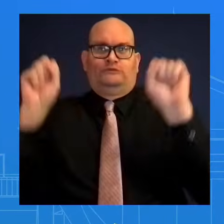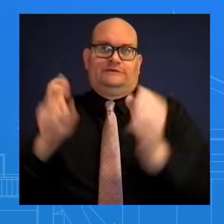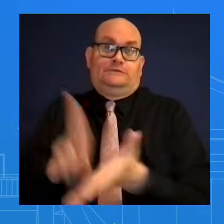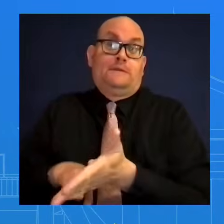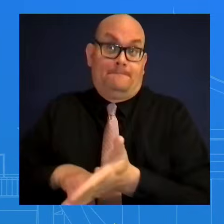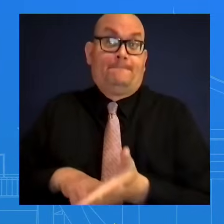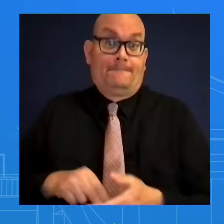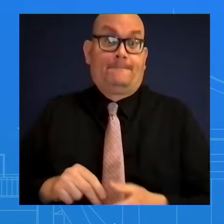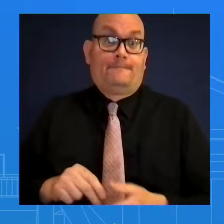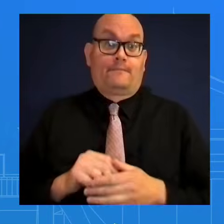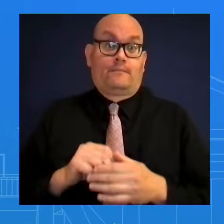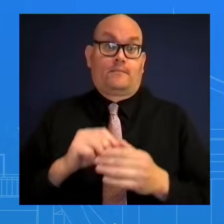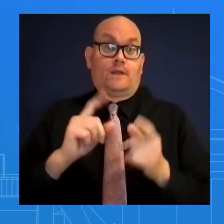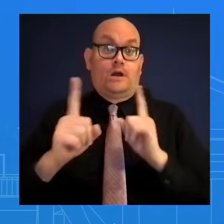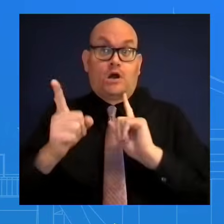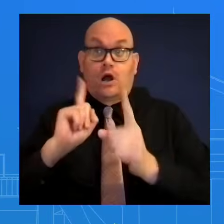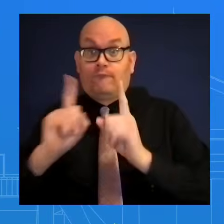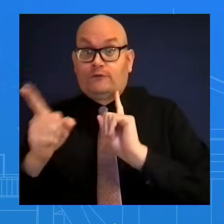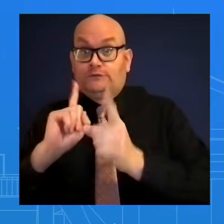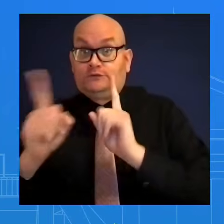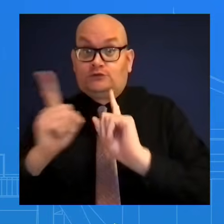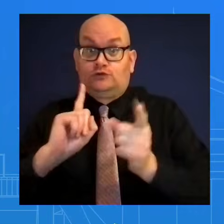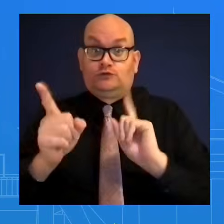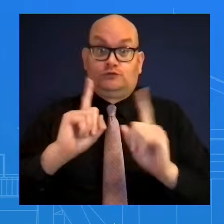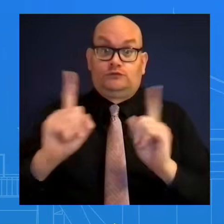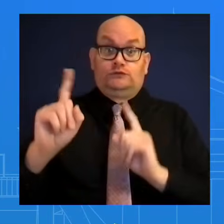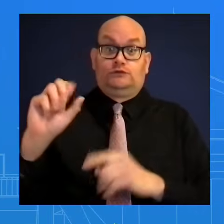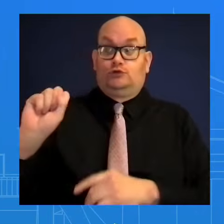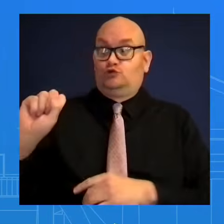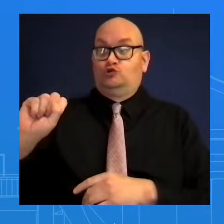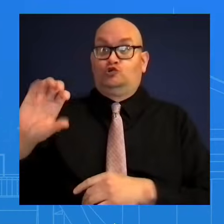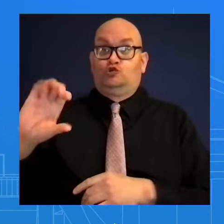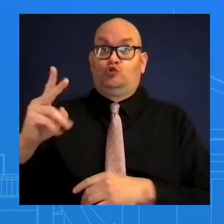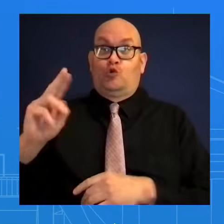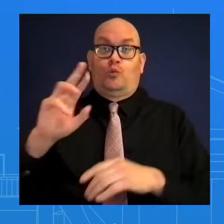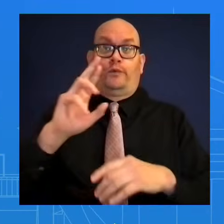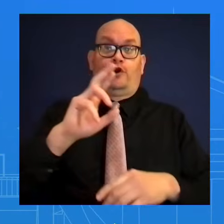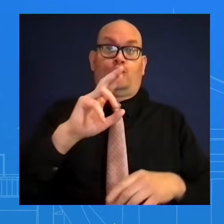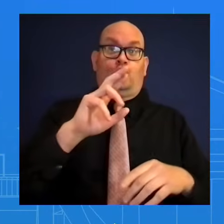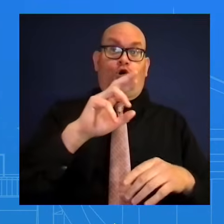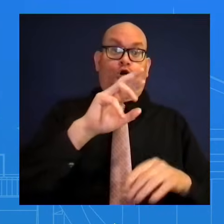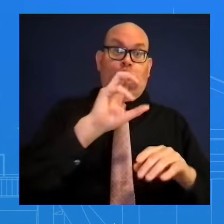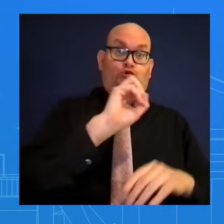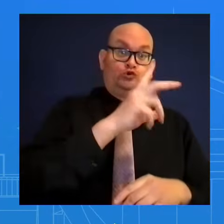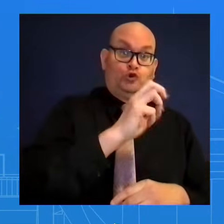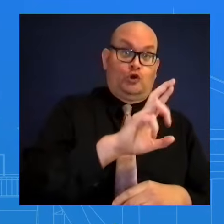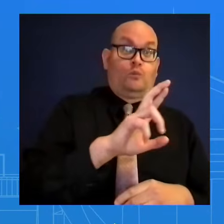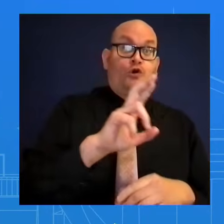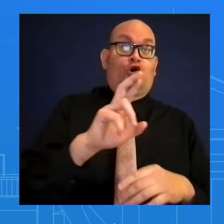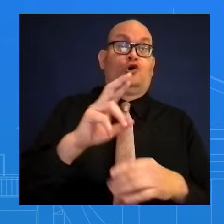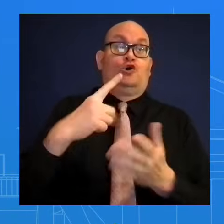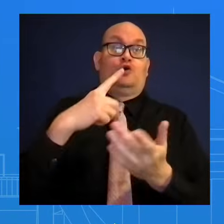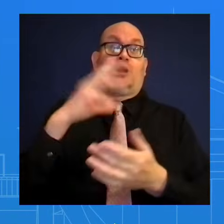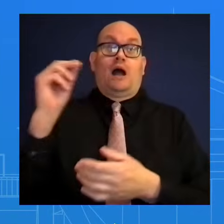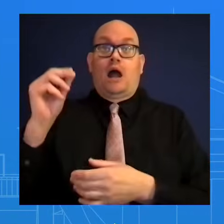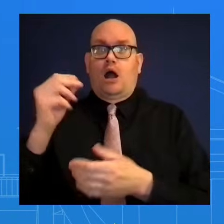Leader Schumer to try and speed it up in the Senate? Ms. Jean-Pierre: We're going to leave that process, the mechanics of how this is going to move through